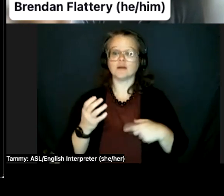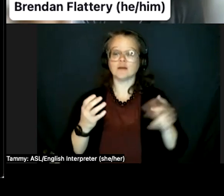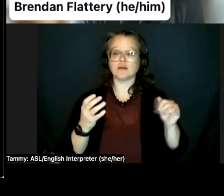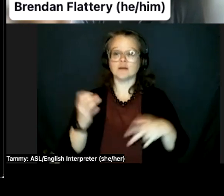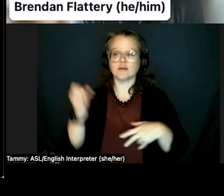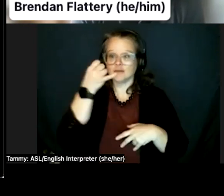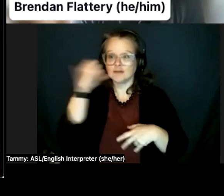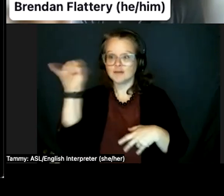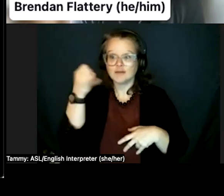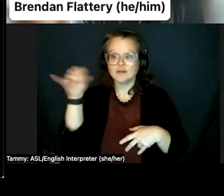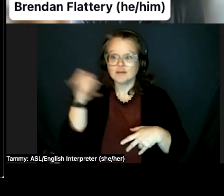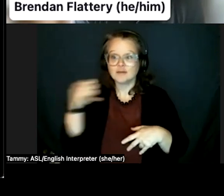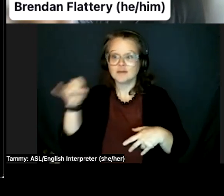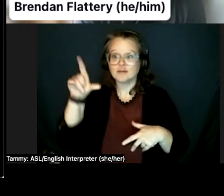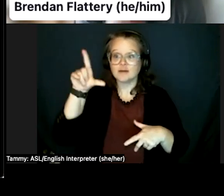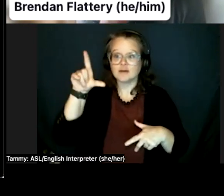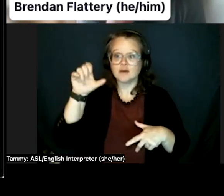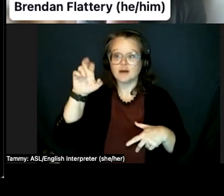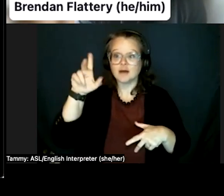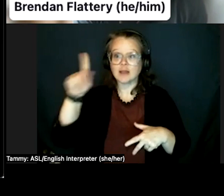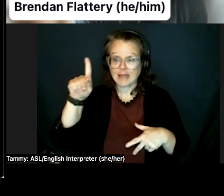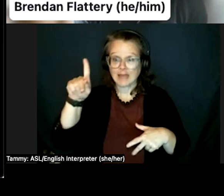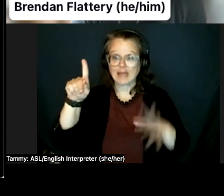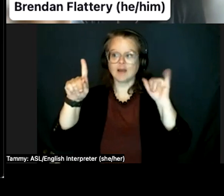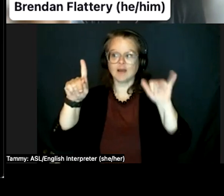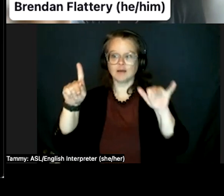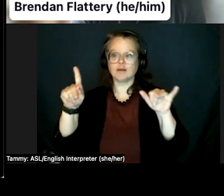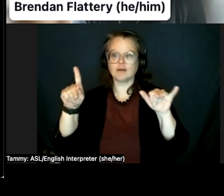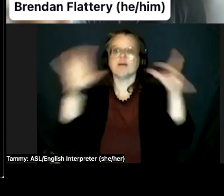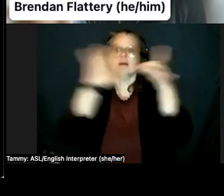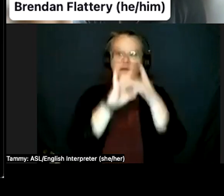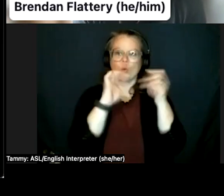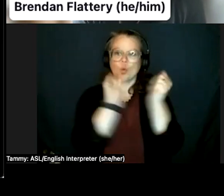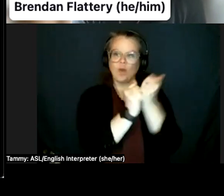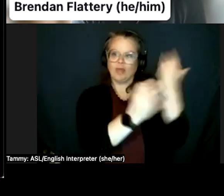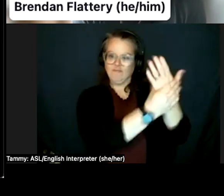a lot of different presentations and spreadsheets, you'll understand that things get emailed. Things